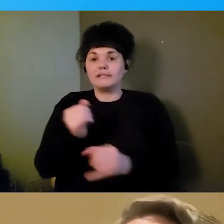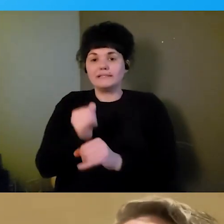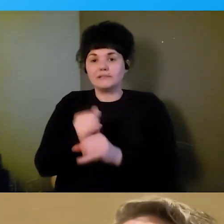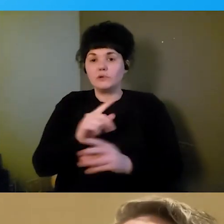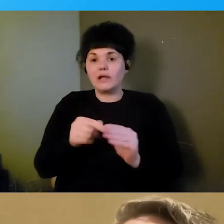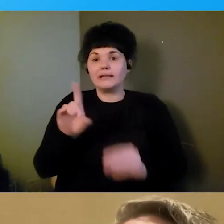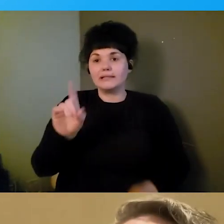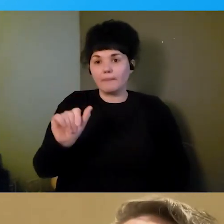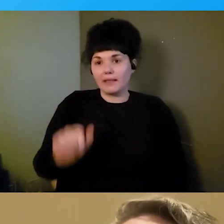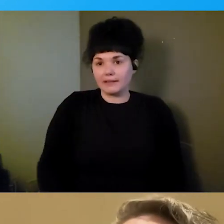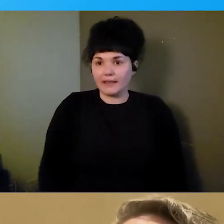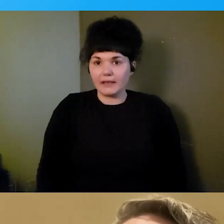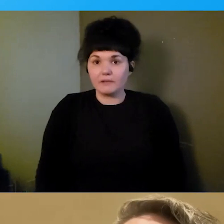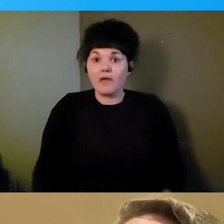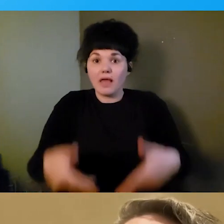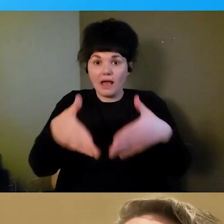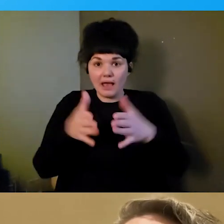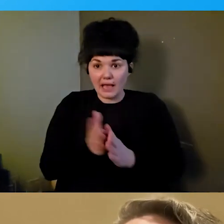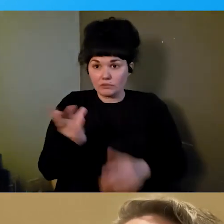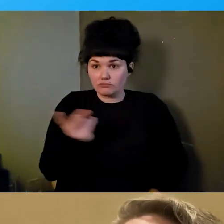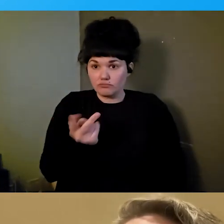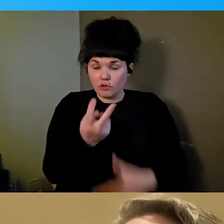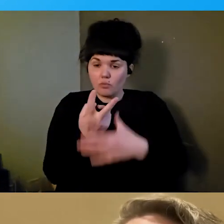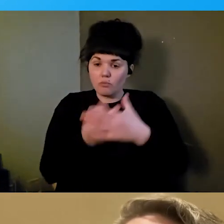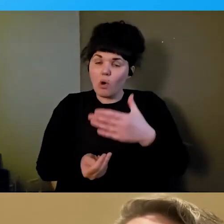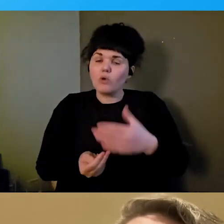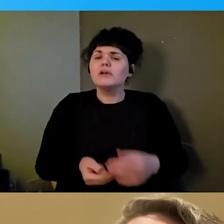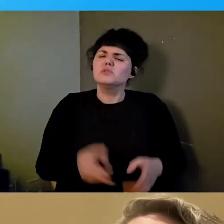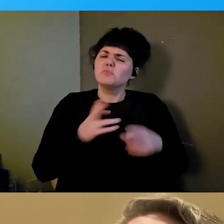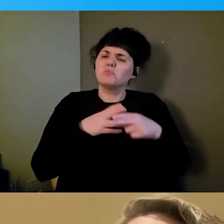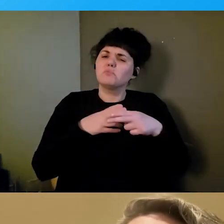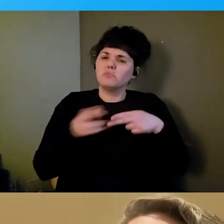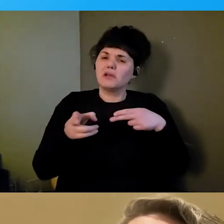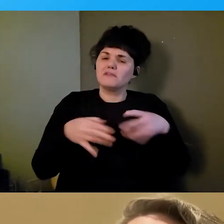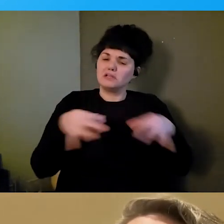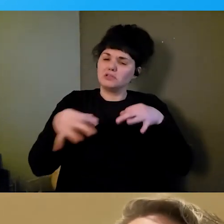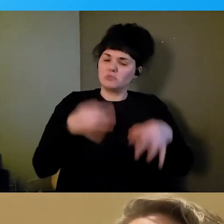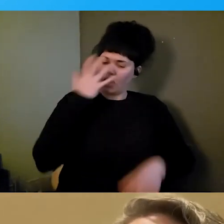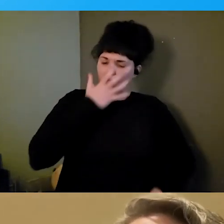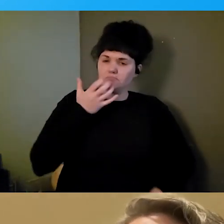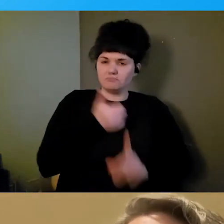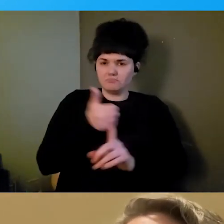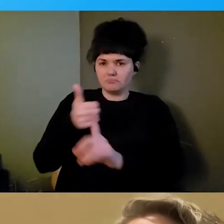world institute on disability. I will ask you both to provide a brief visual description and we